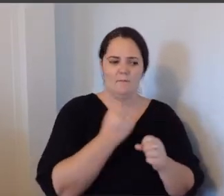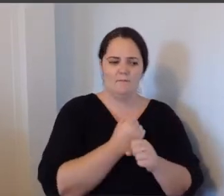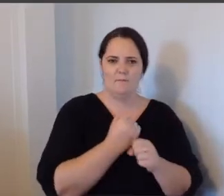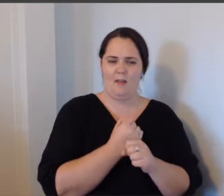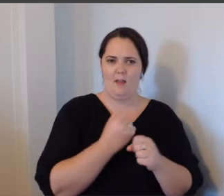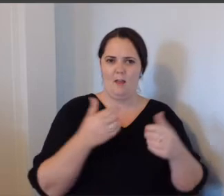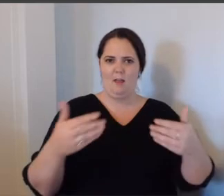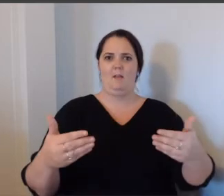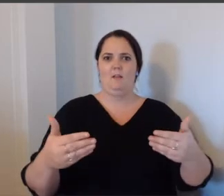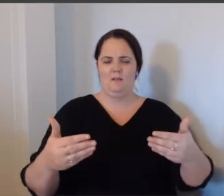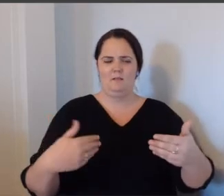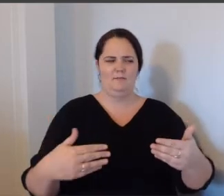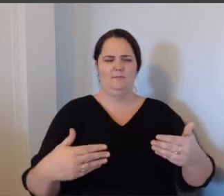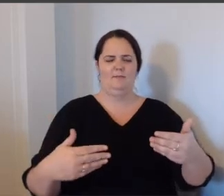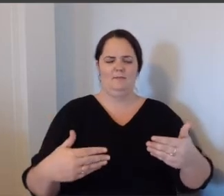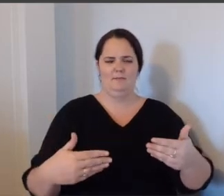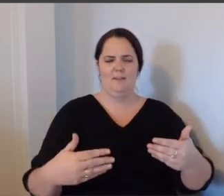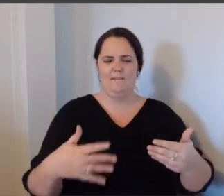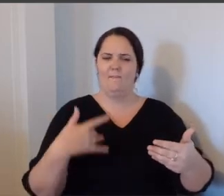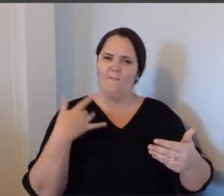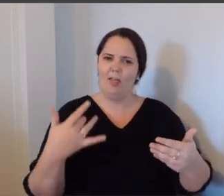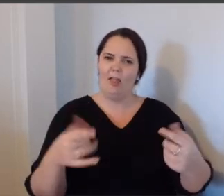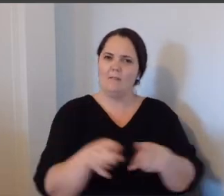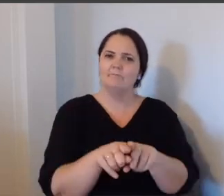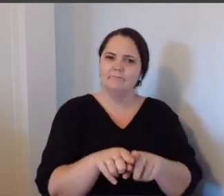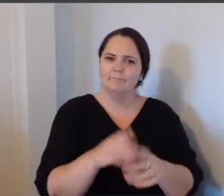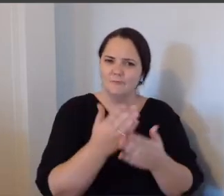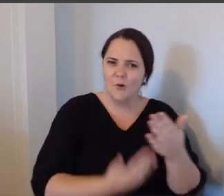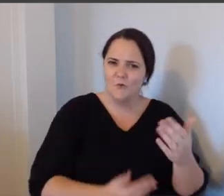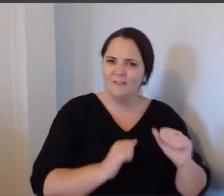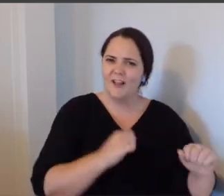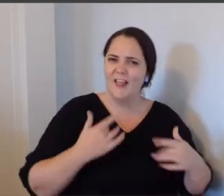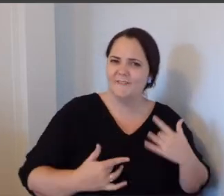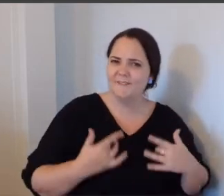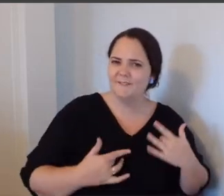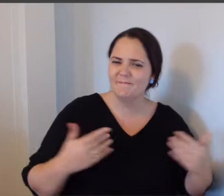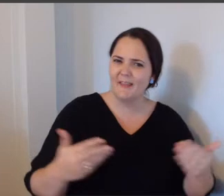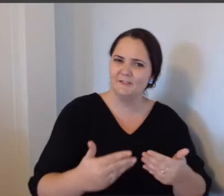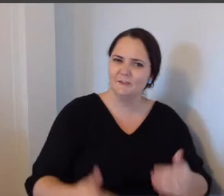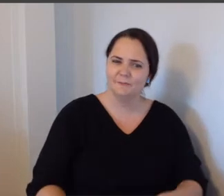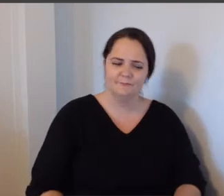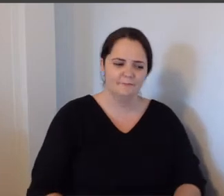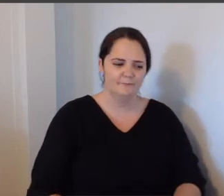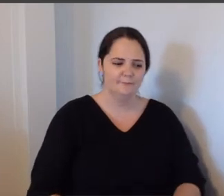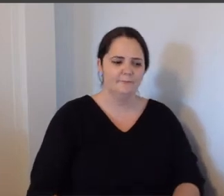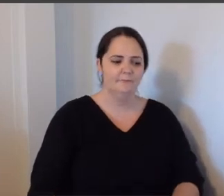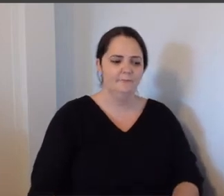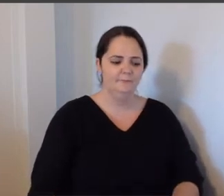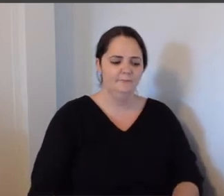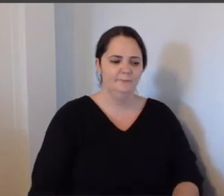The third variation of the tortured genius is the genius as a lover and this idea again gained